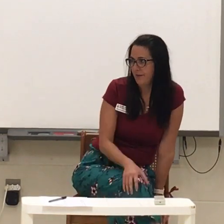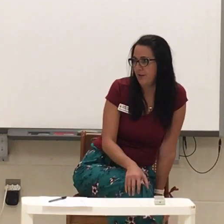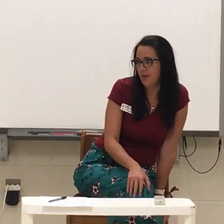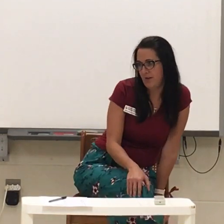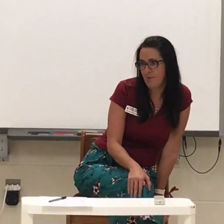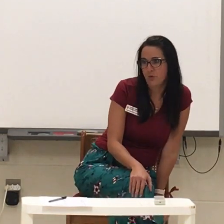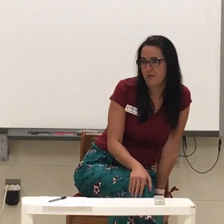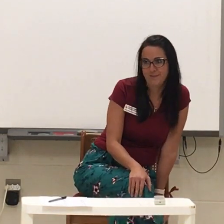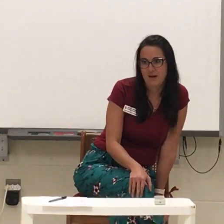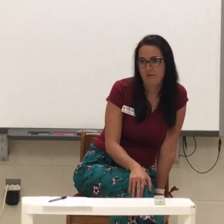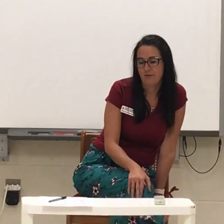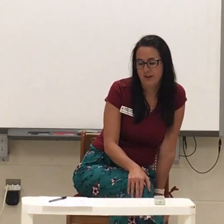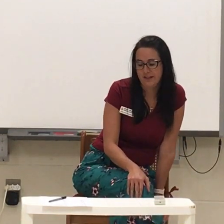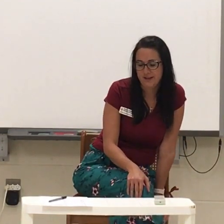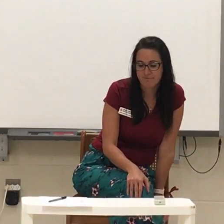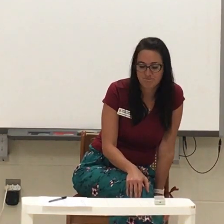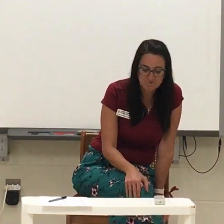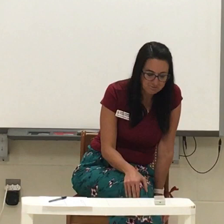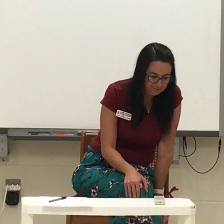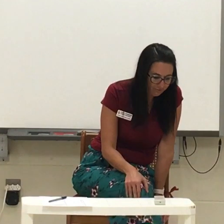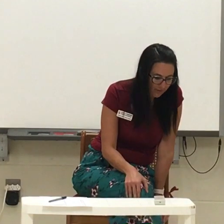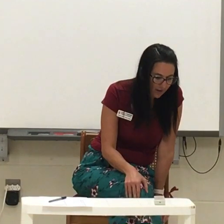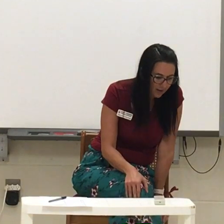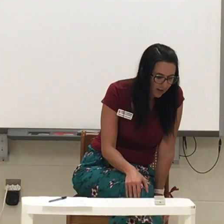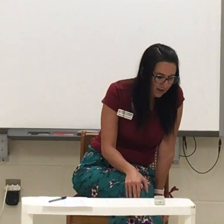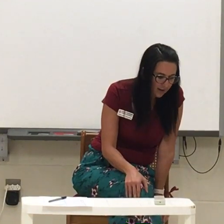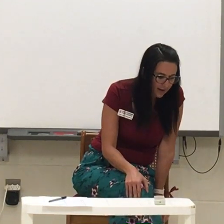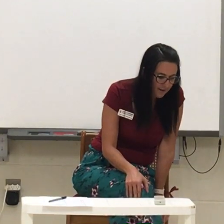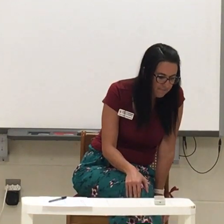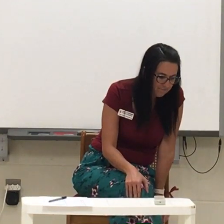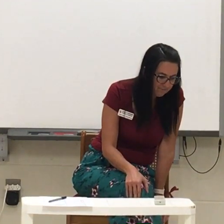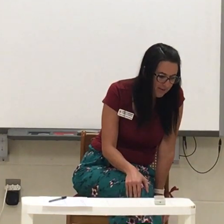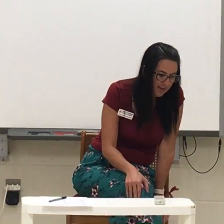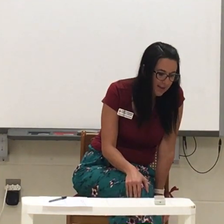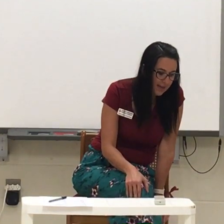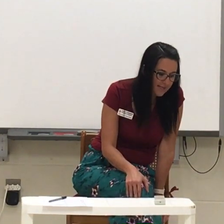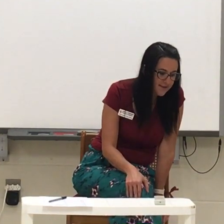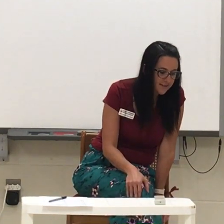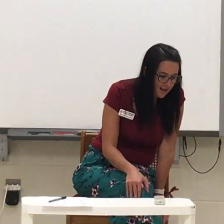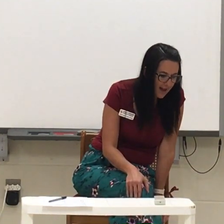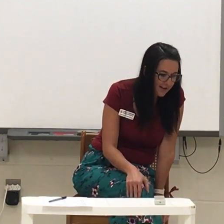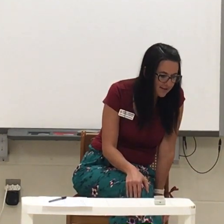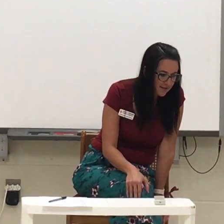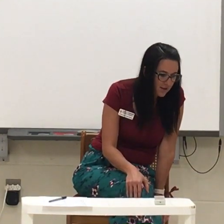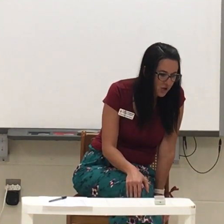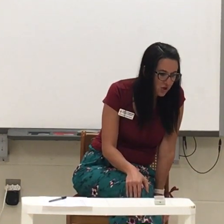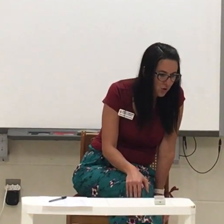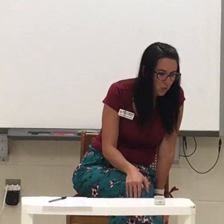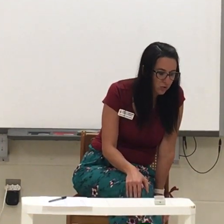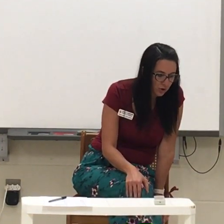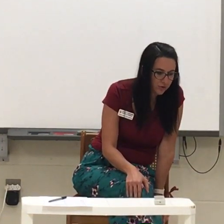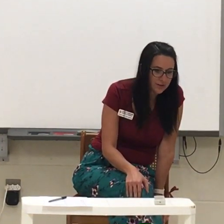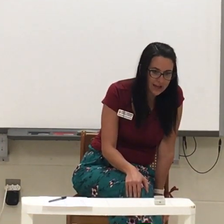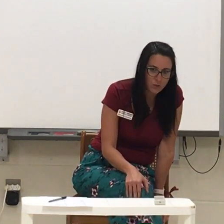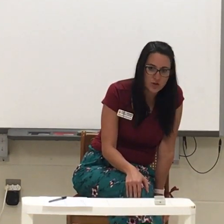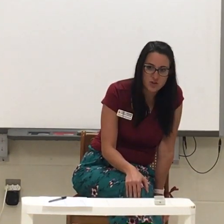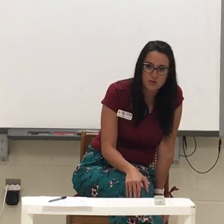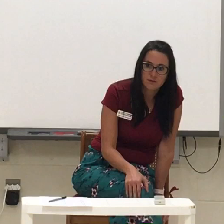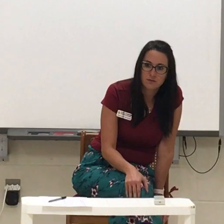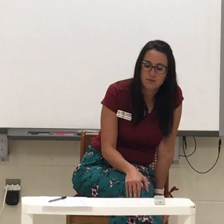very really pull them out for anything in this class you will learn a language